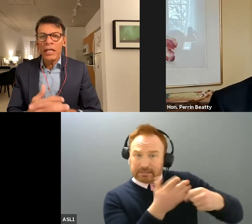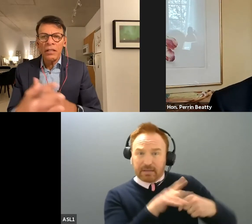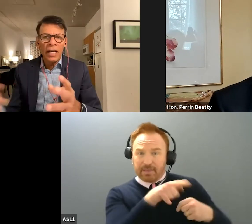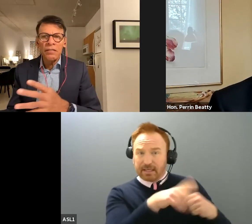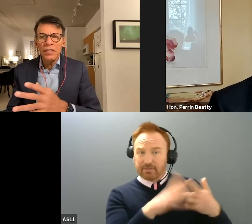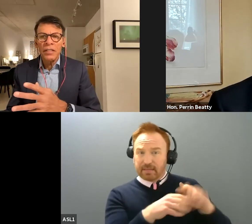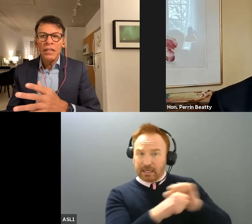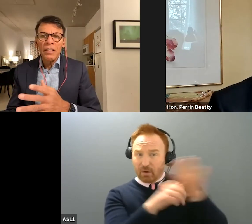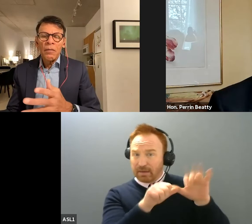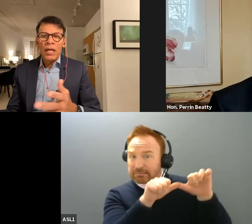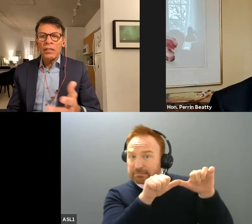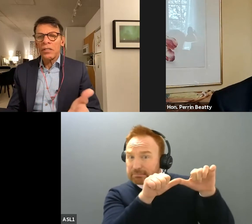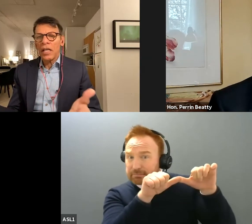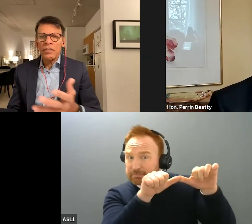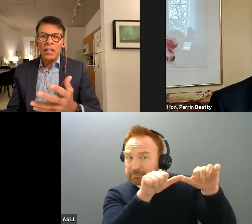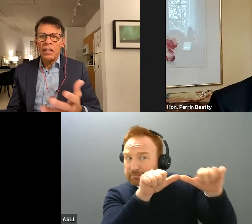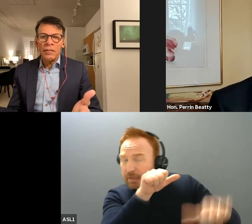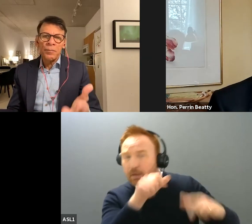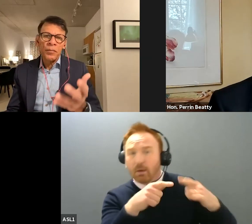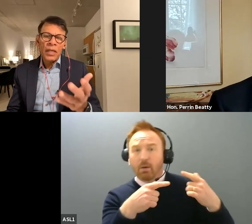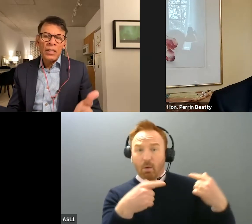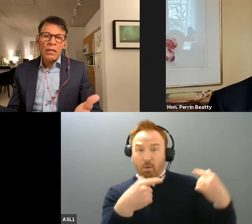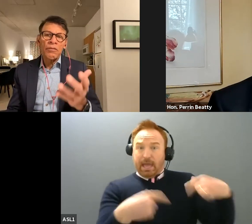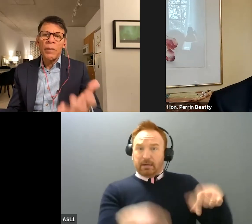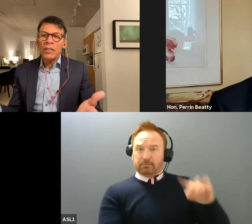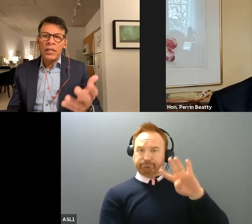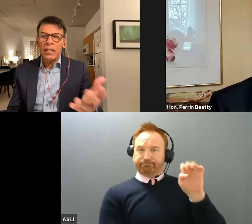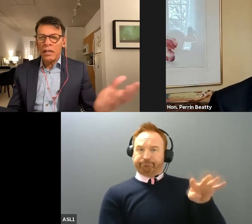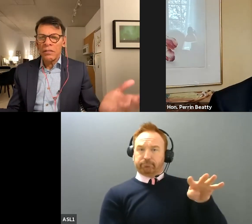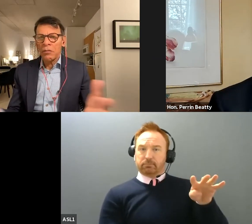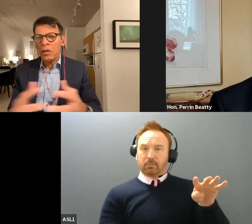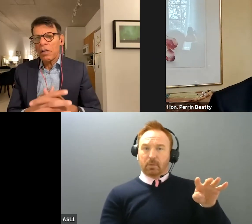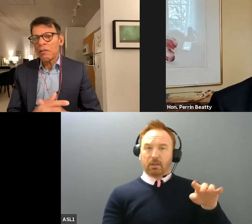get to the end of this, because it's testing some of your best skills. I've said to people who never